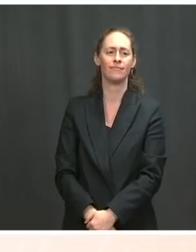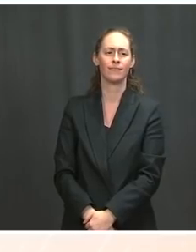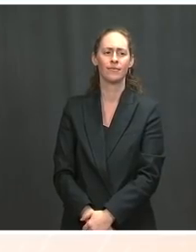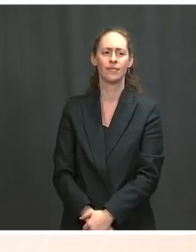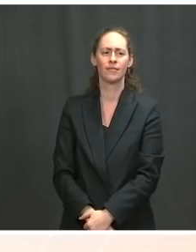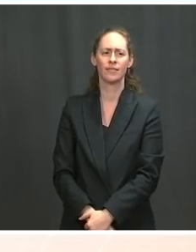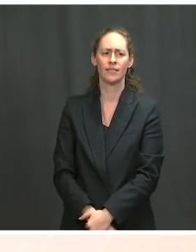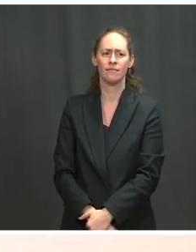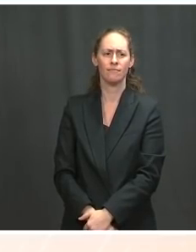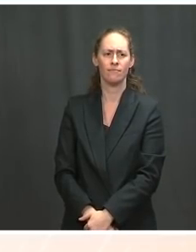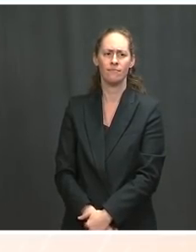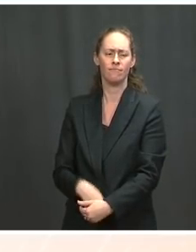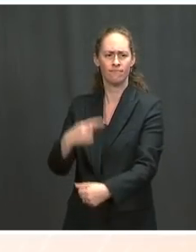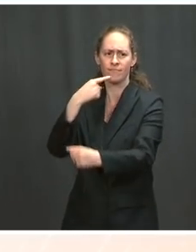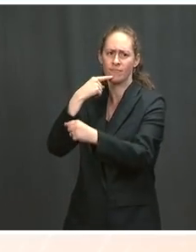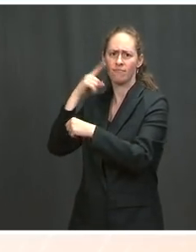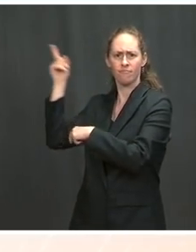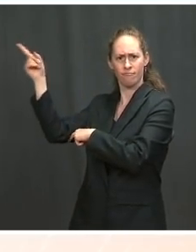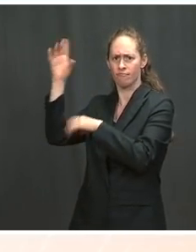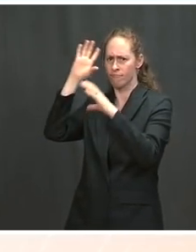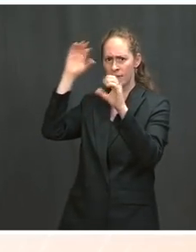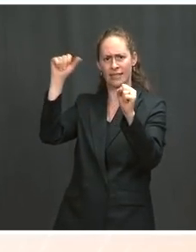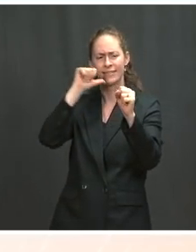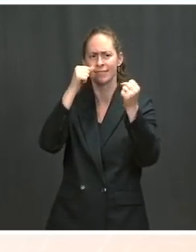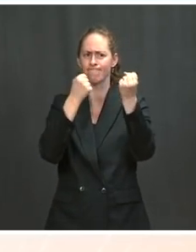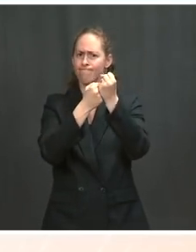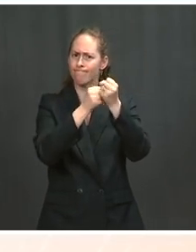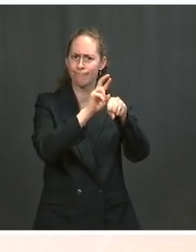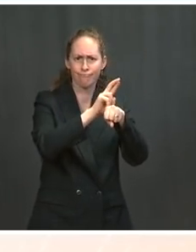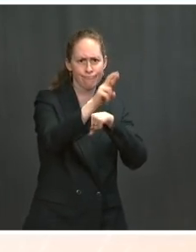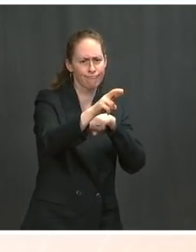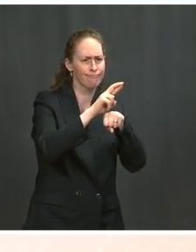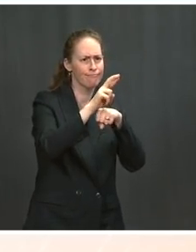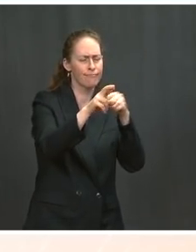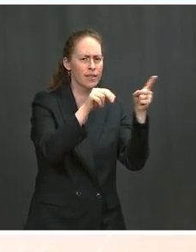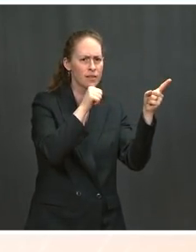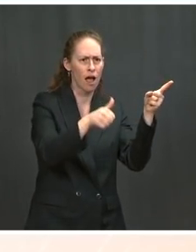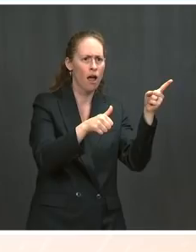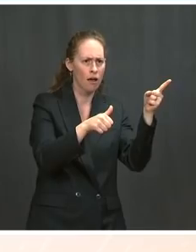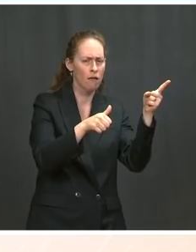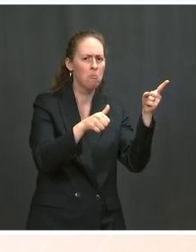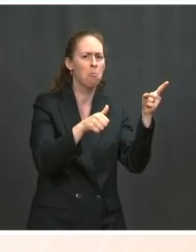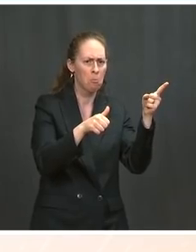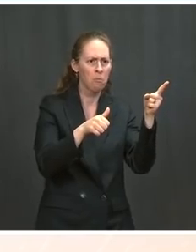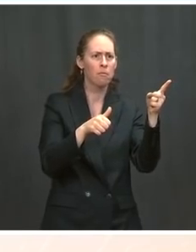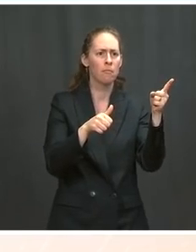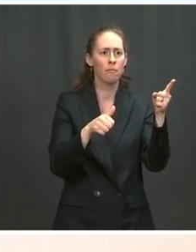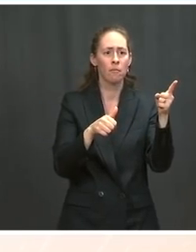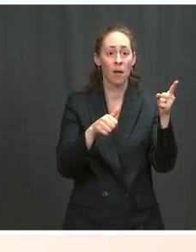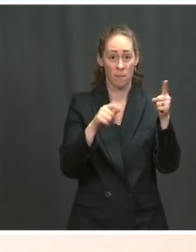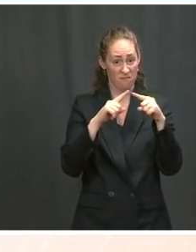does the Biden administration also condemn the evictions of Palestinians from their homes in ?